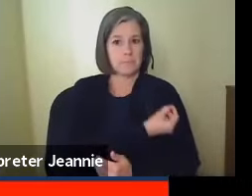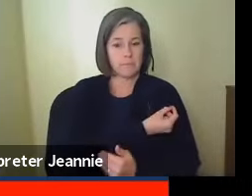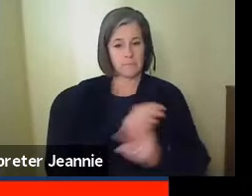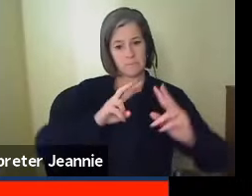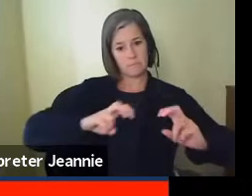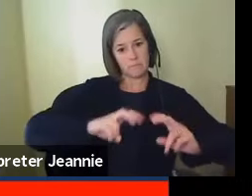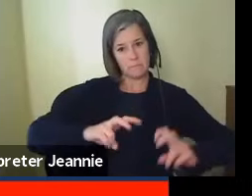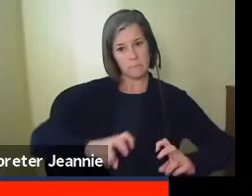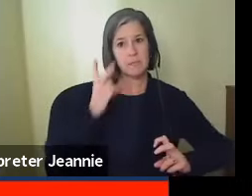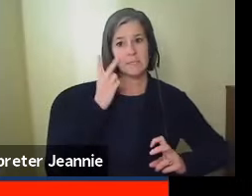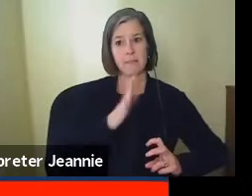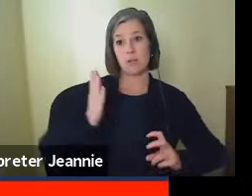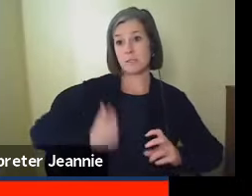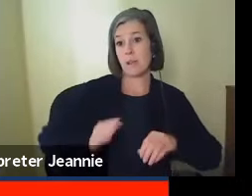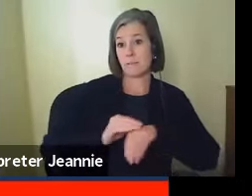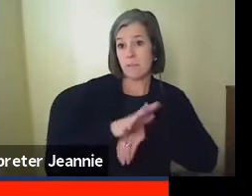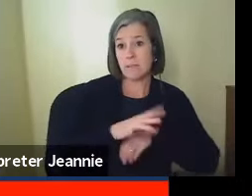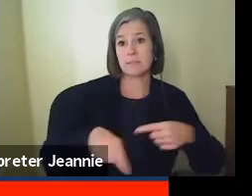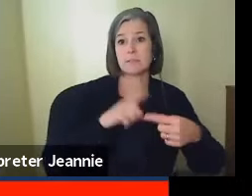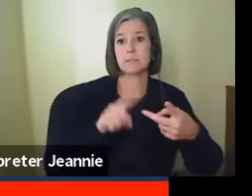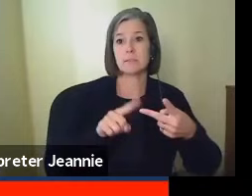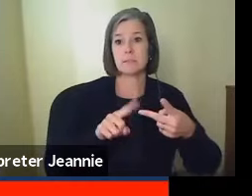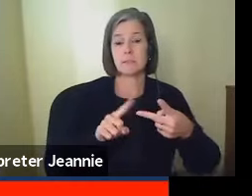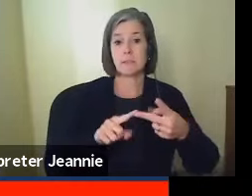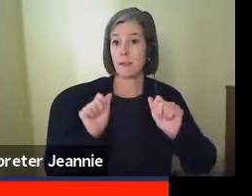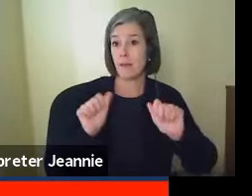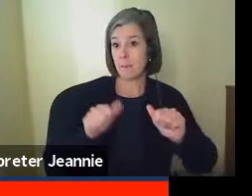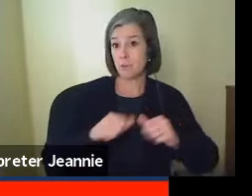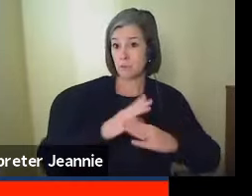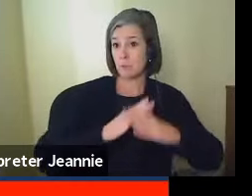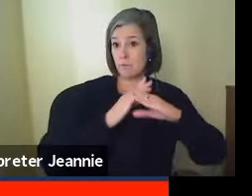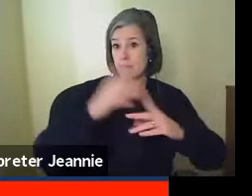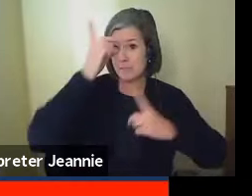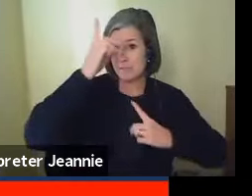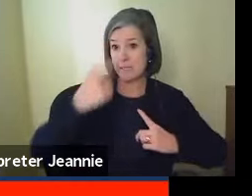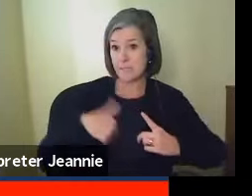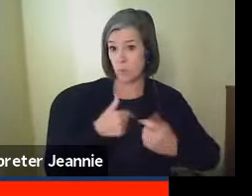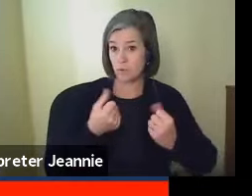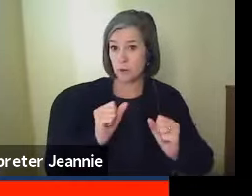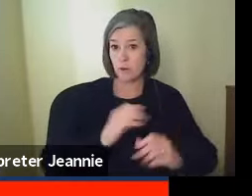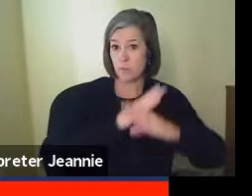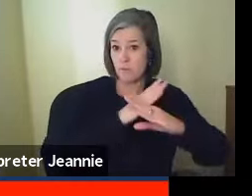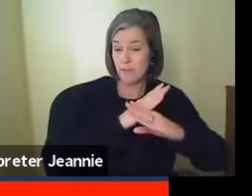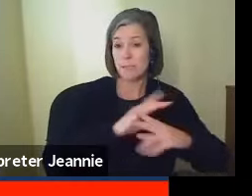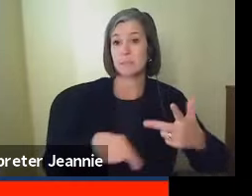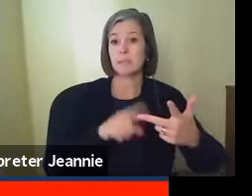what kind of side effects it causes. Is it able to prevent the disease that we are trying to prevent and what kind of dosing needs to be done?